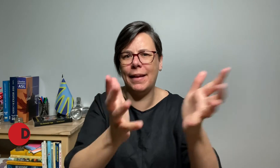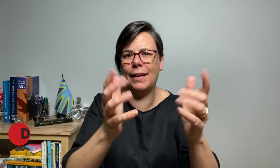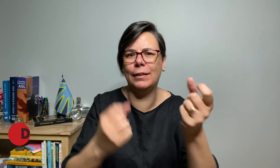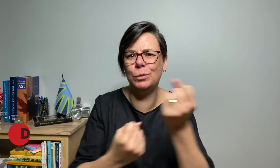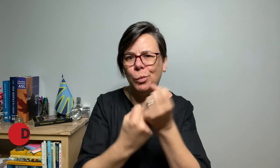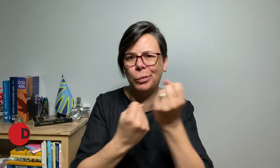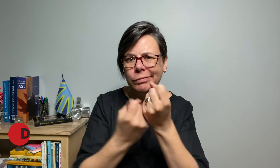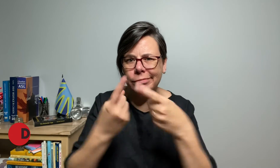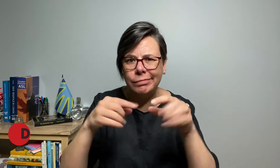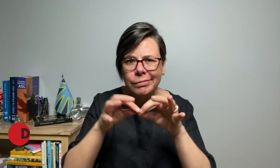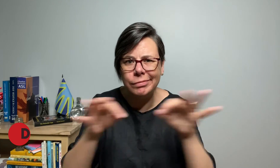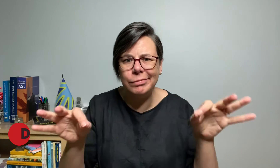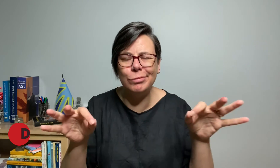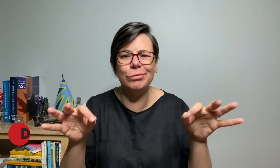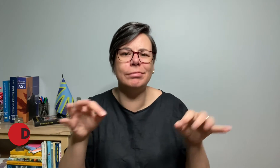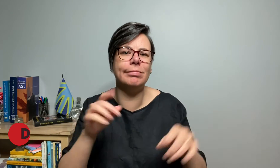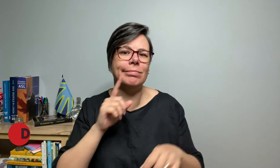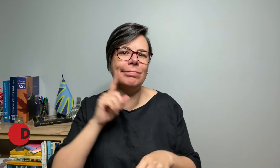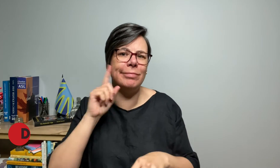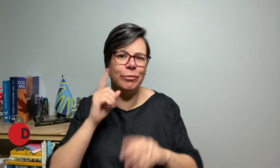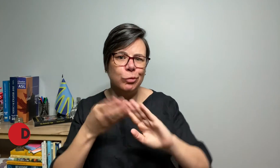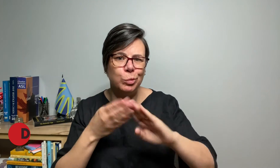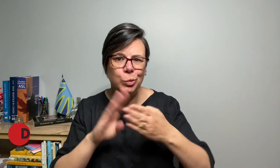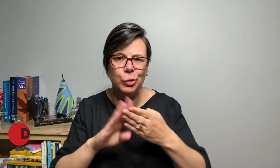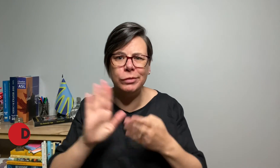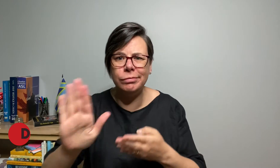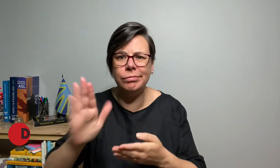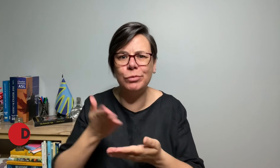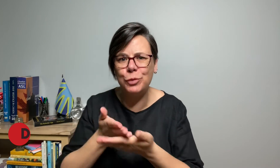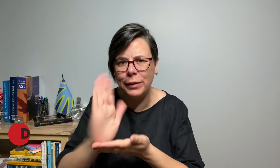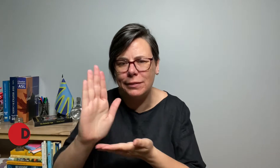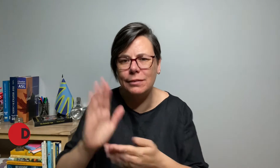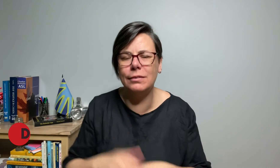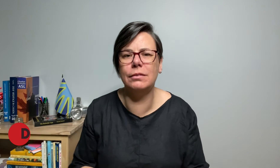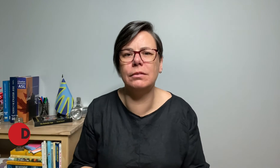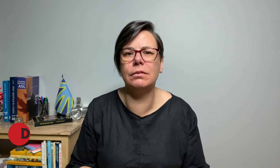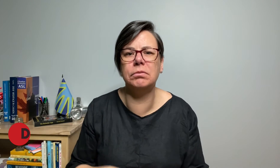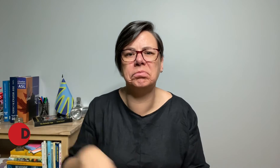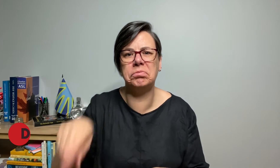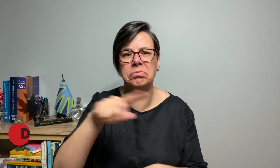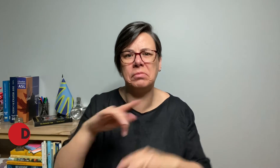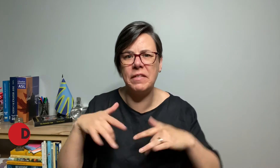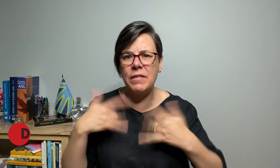supporting sign languages and Deaf community rights.